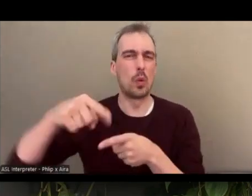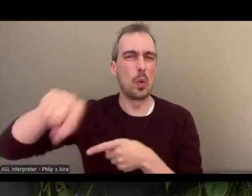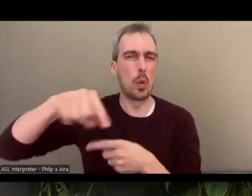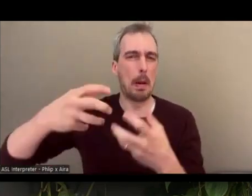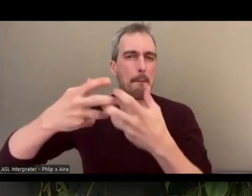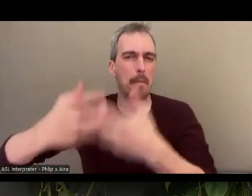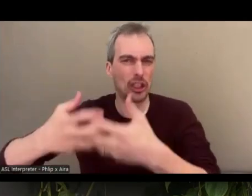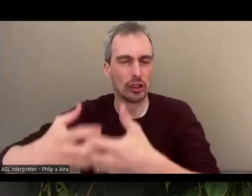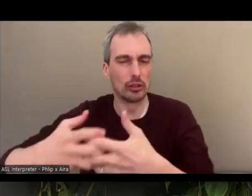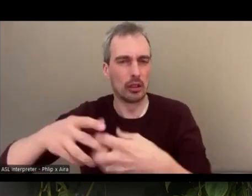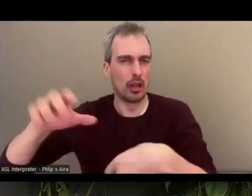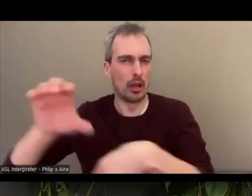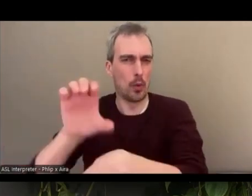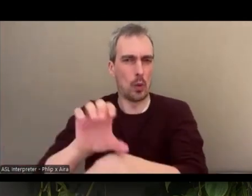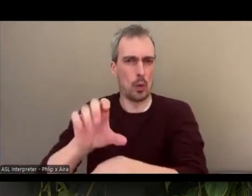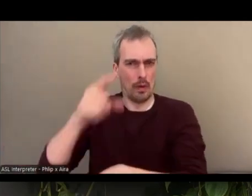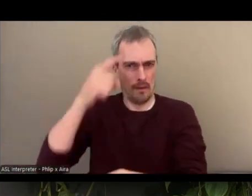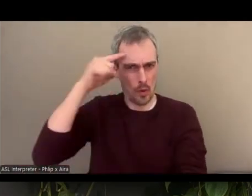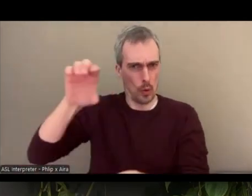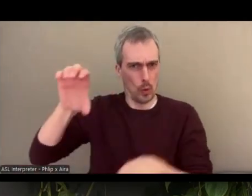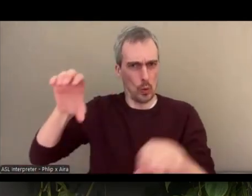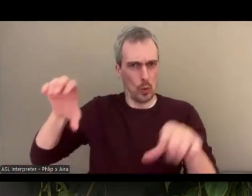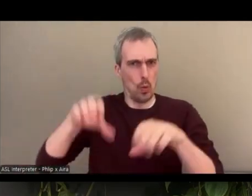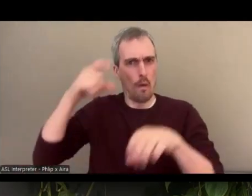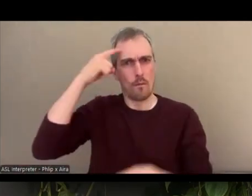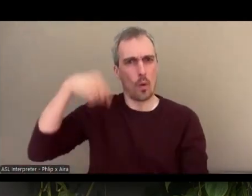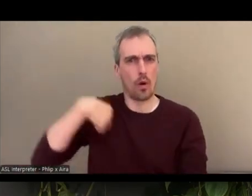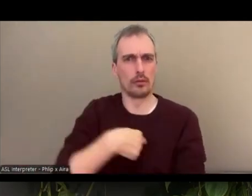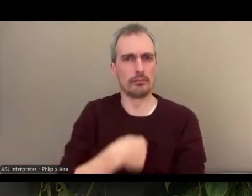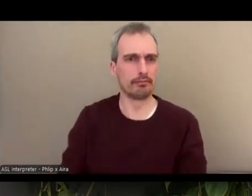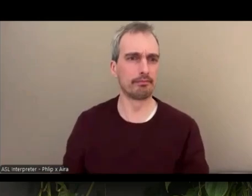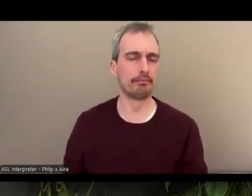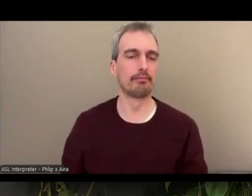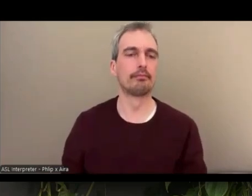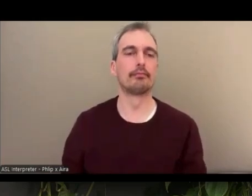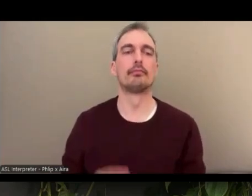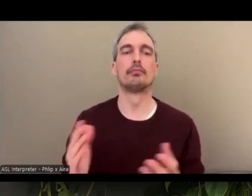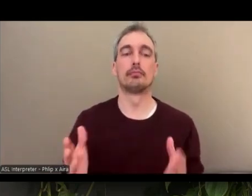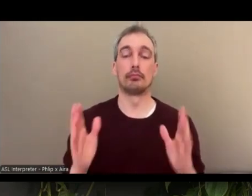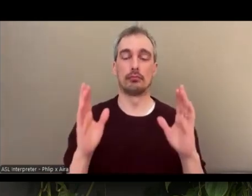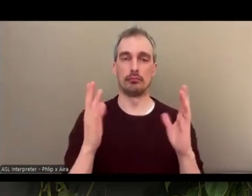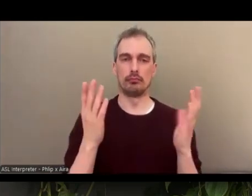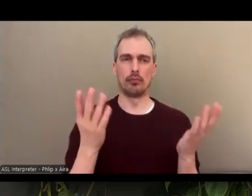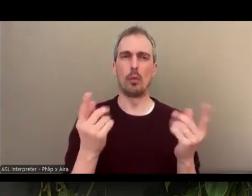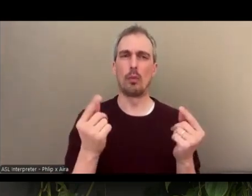So, Attention decay is the idea that the sooner after it's made